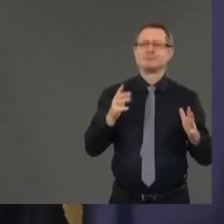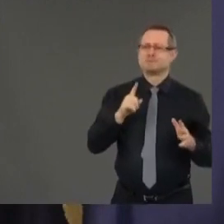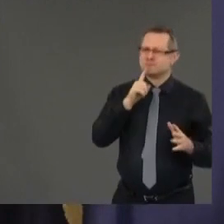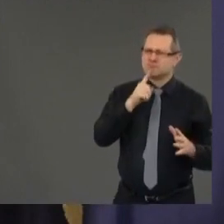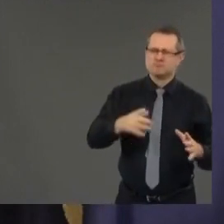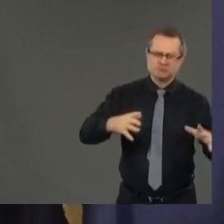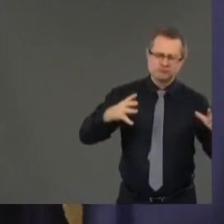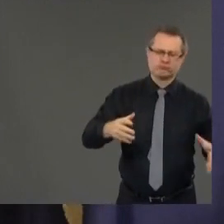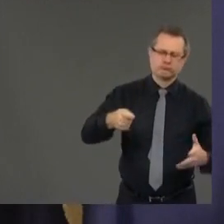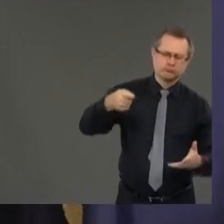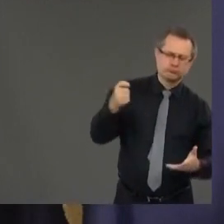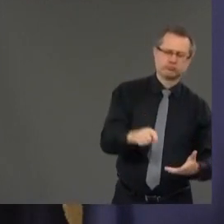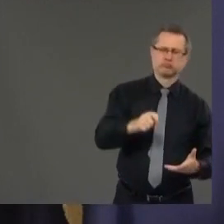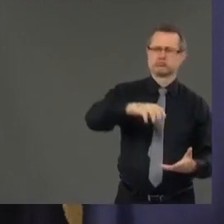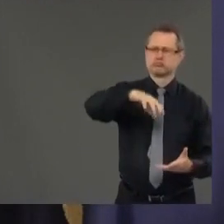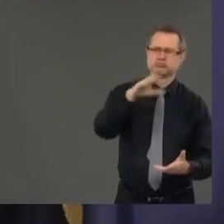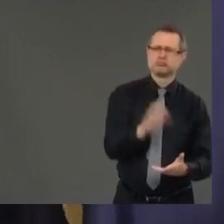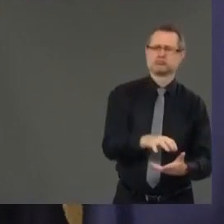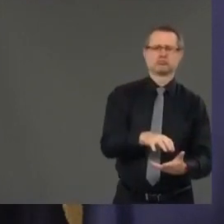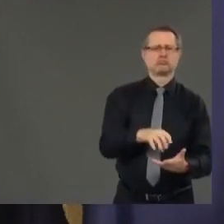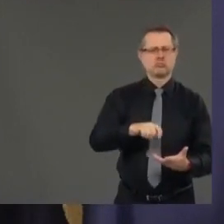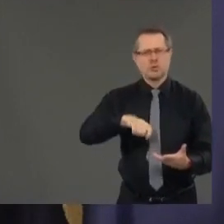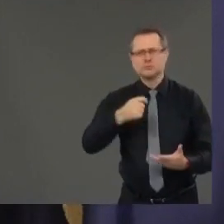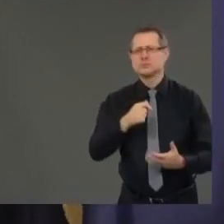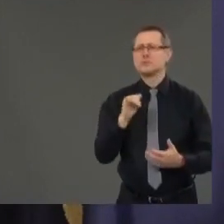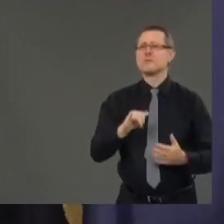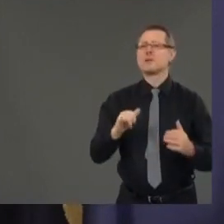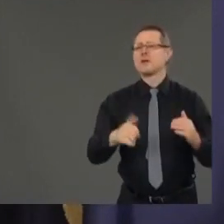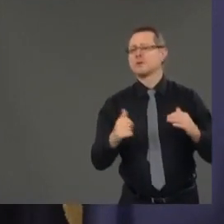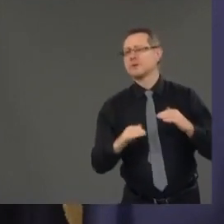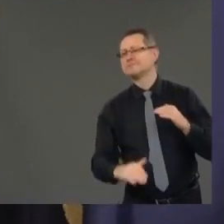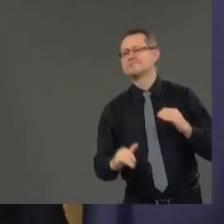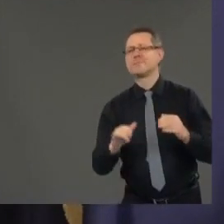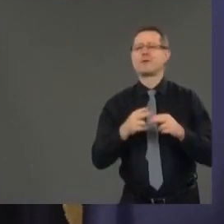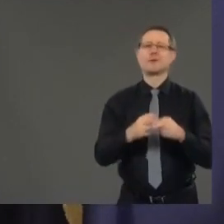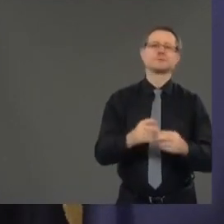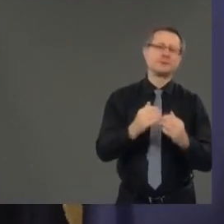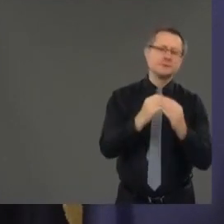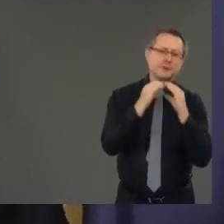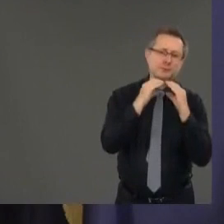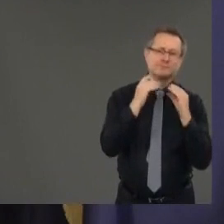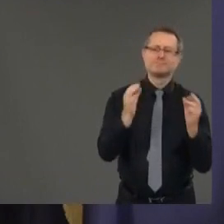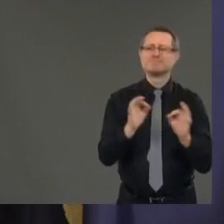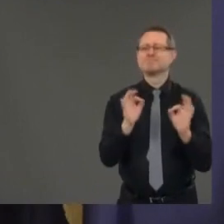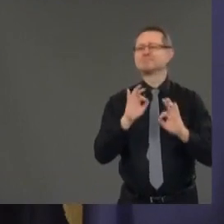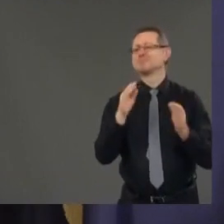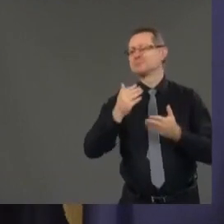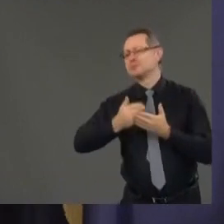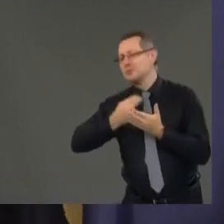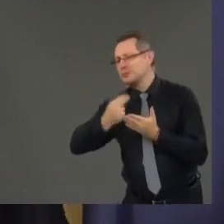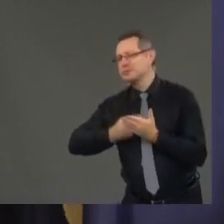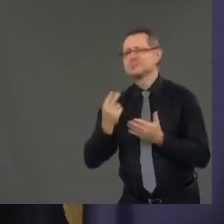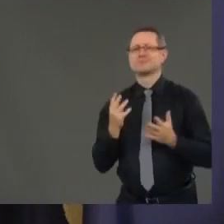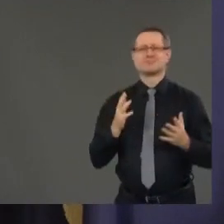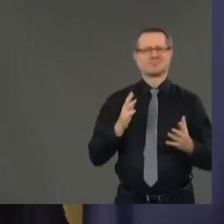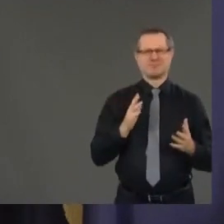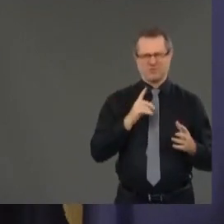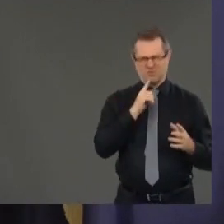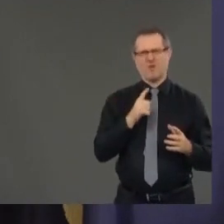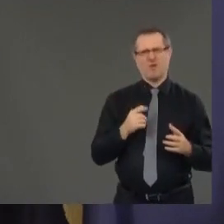MORE THAN JUST HORS D'OEUVRES, CHICKEN WINGS, YOU HAD TO HAVE